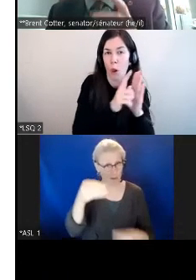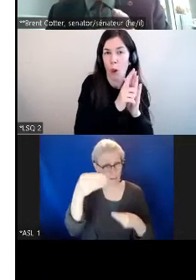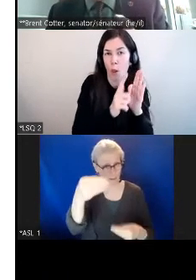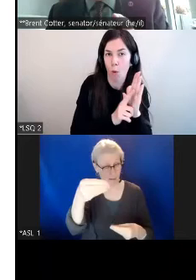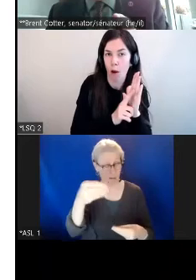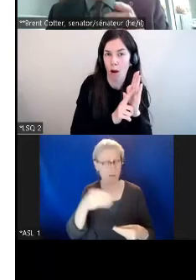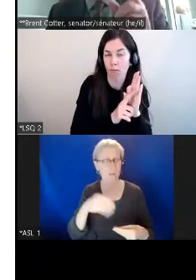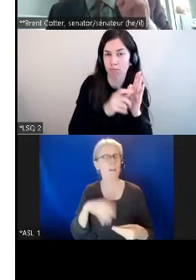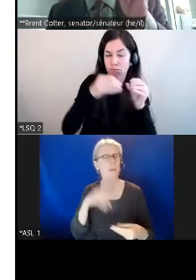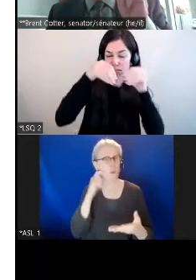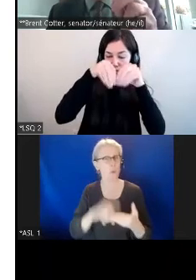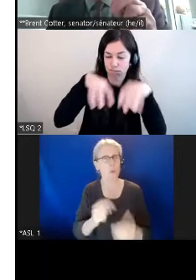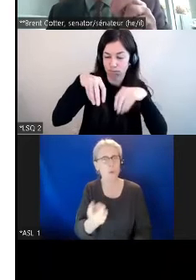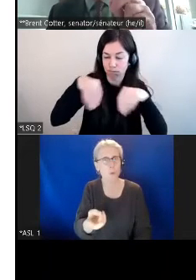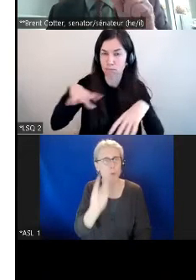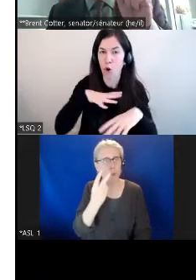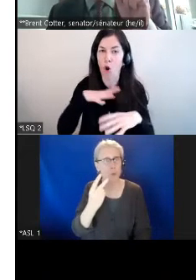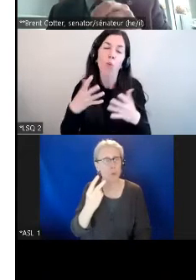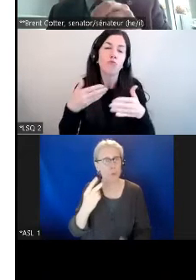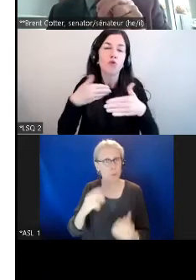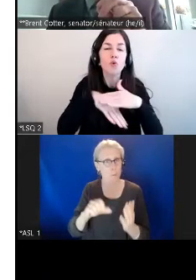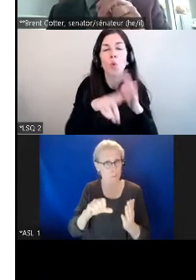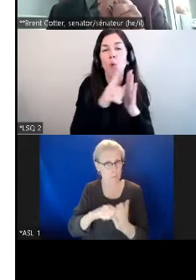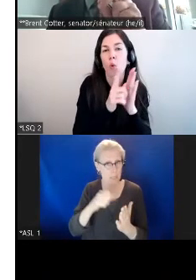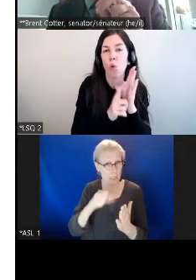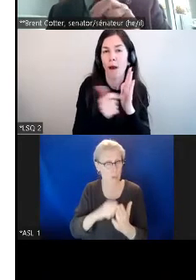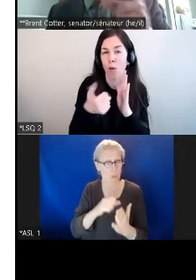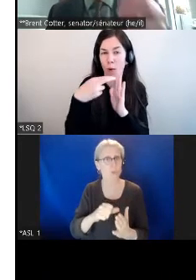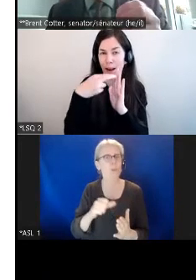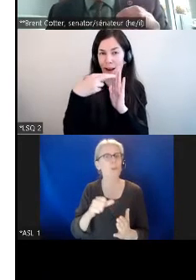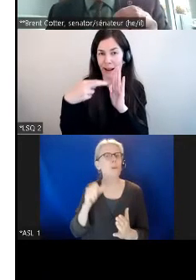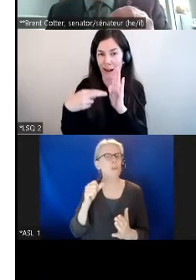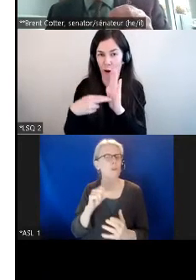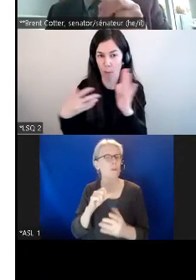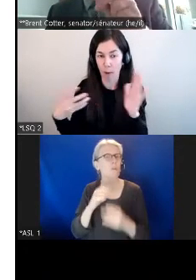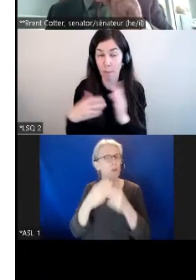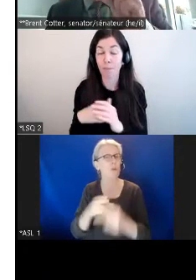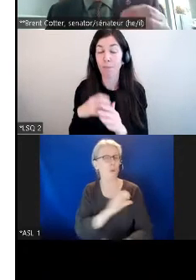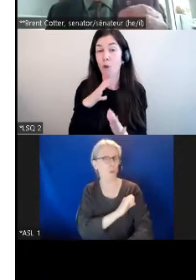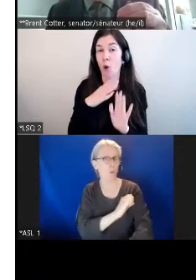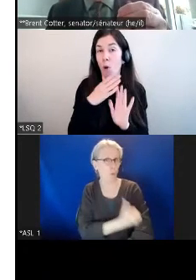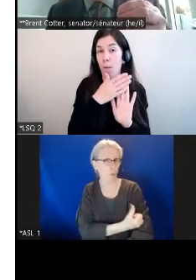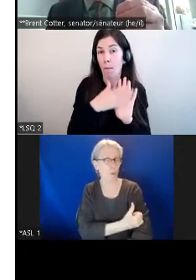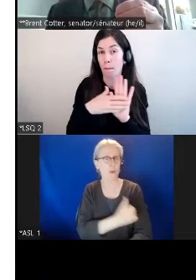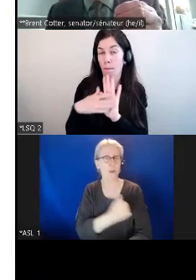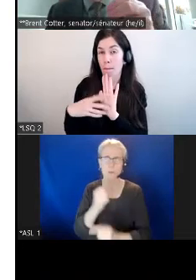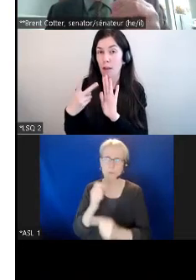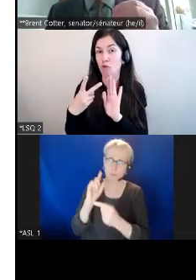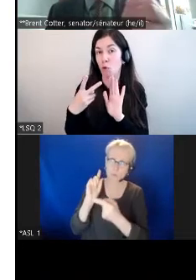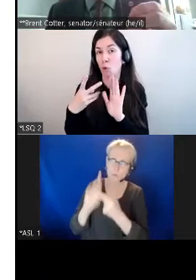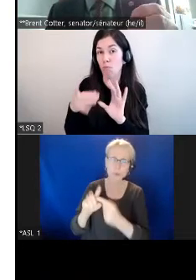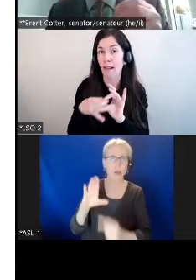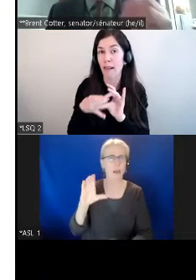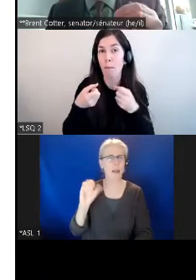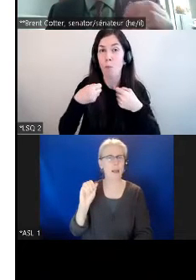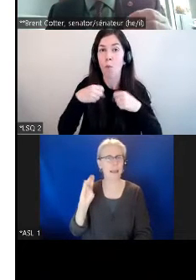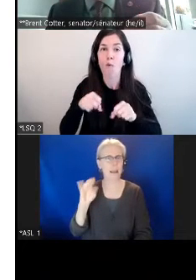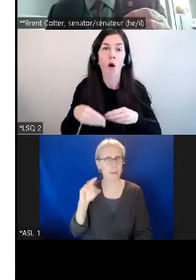TWO FULL PAGES OF THE POWERS GIVEN ESSENTIALLY TO THE CABINET. THOUGH THE WORK WILL LIKELY BE DONE